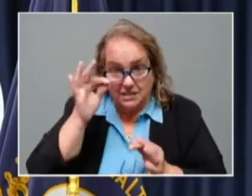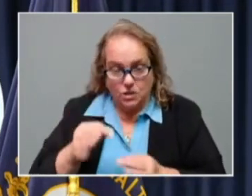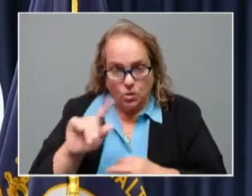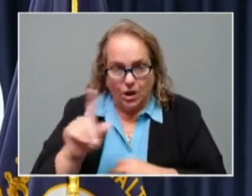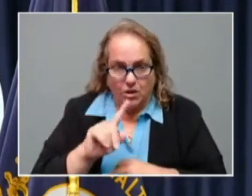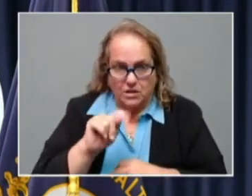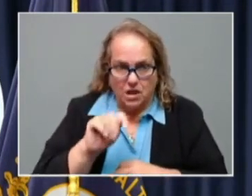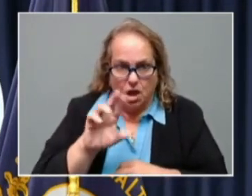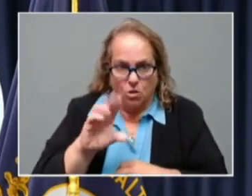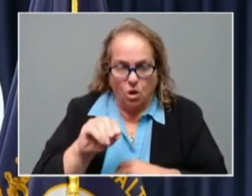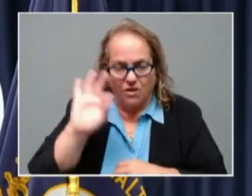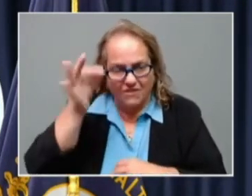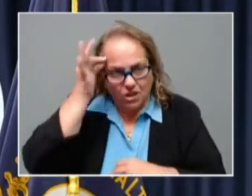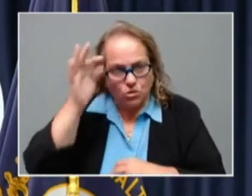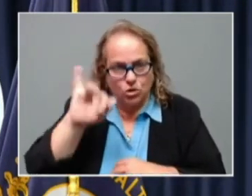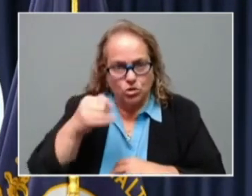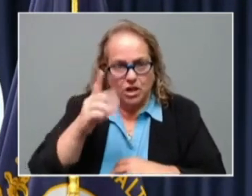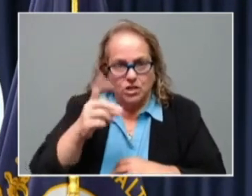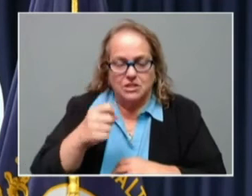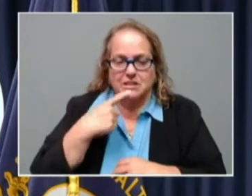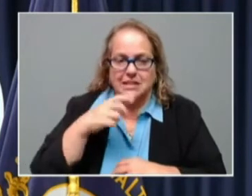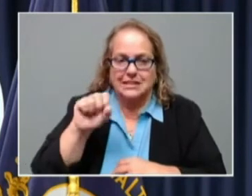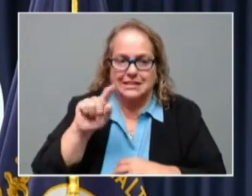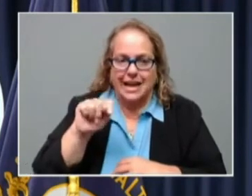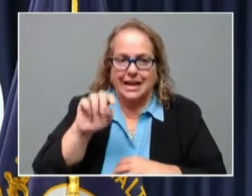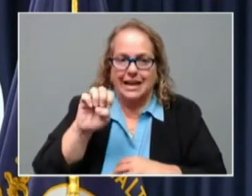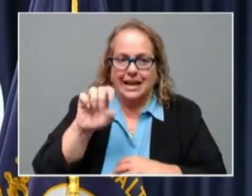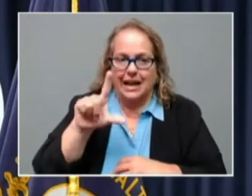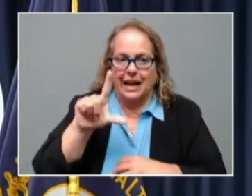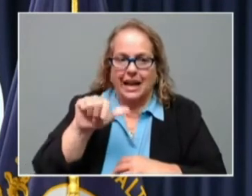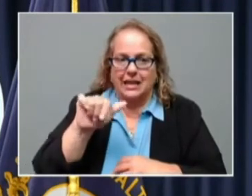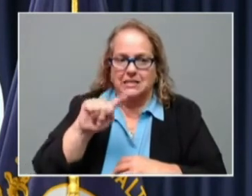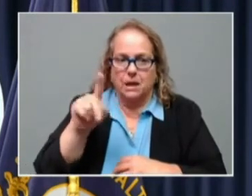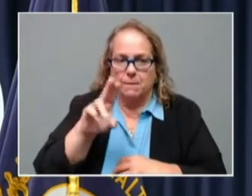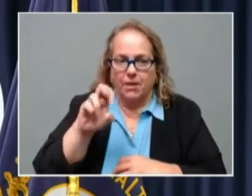judge said ST Elizabeth can go ahead requiring vaccinations. I think that's